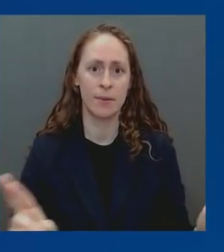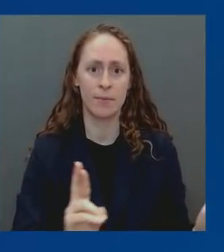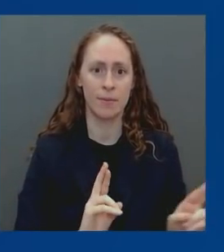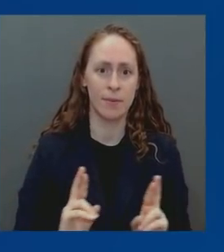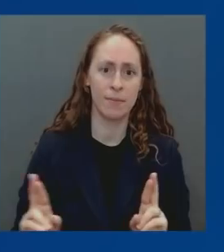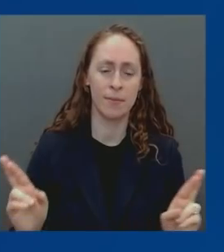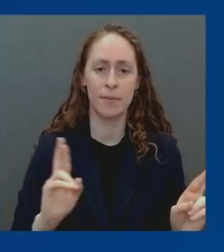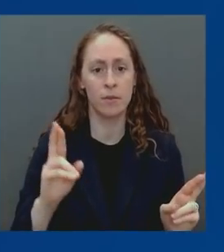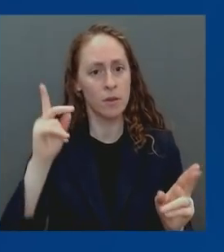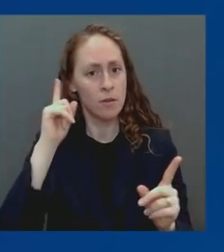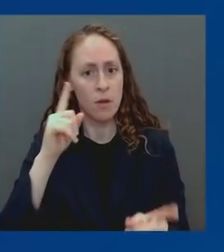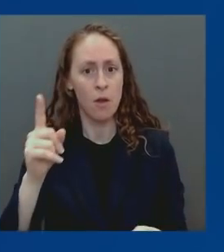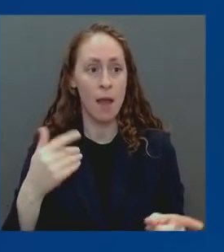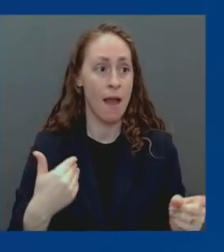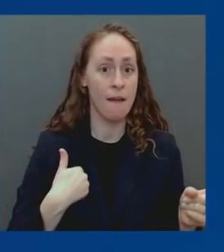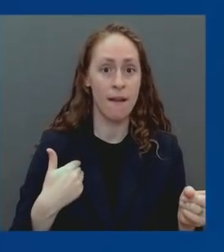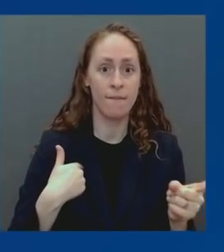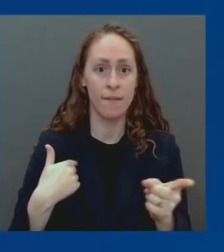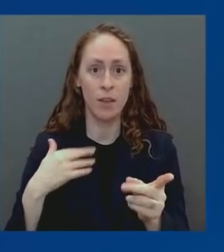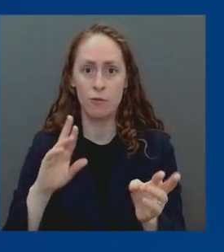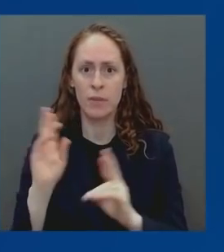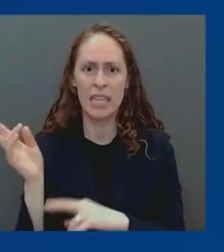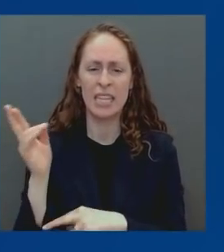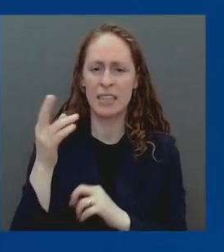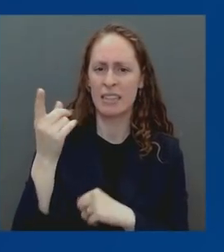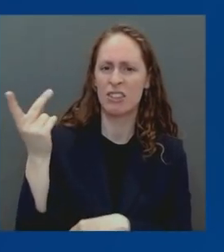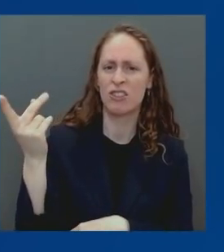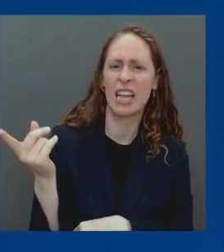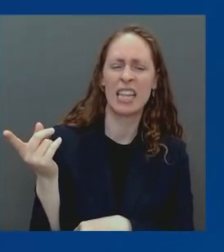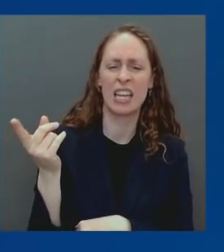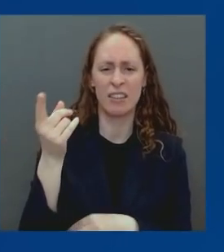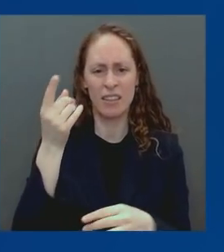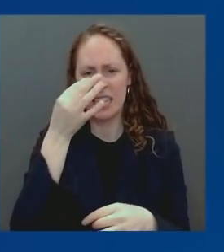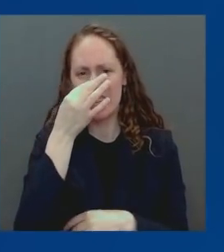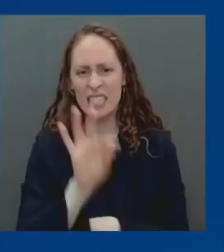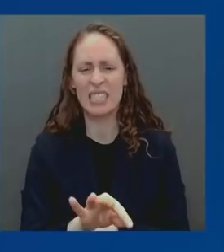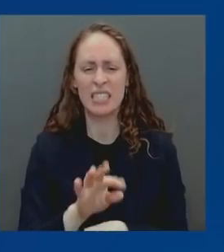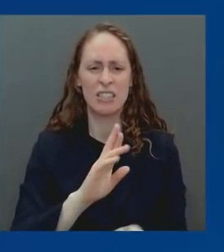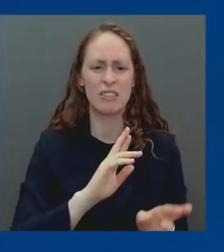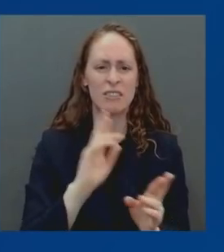And we'll be ready to start getting shots in arms soon after FDA and CDC make their decisions.